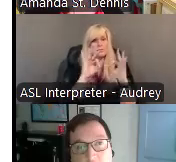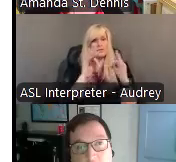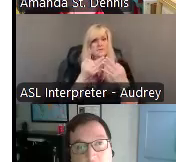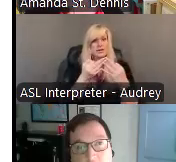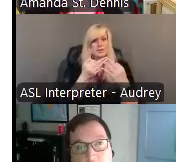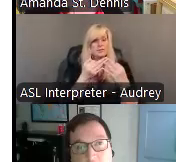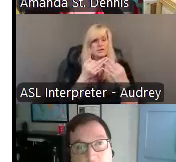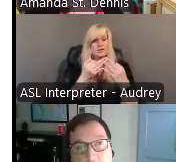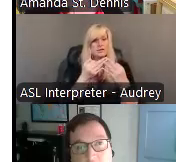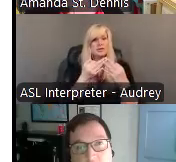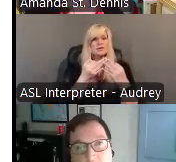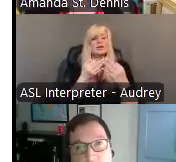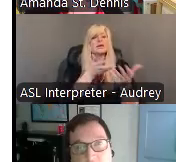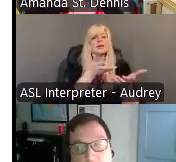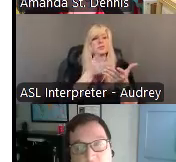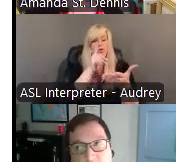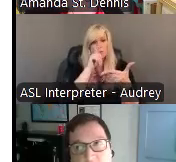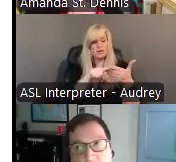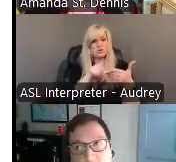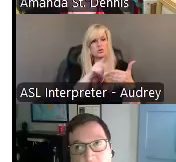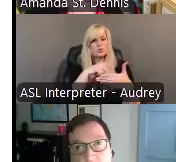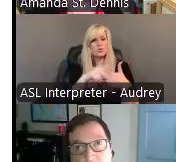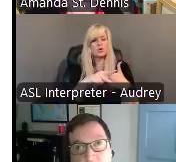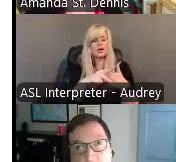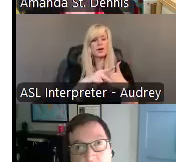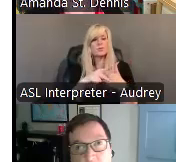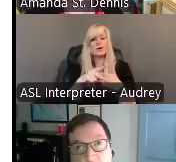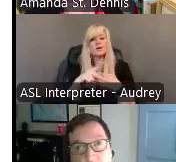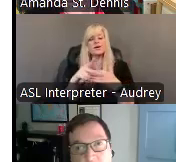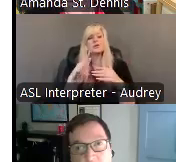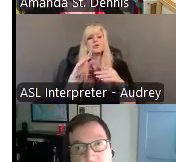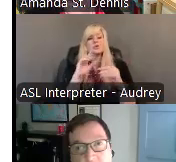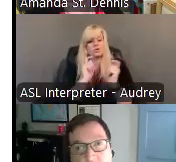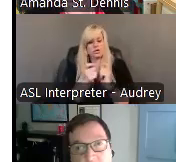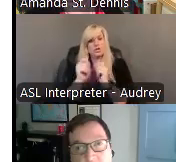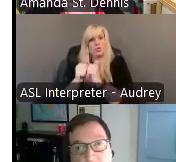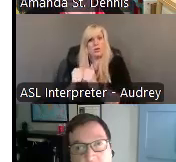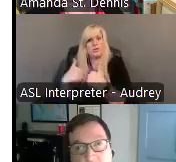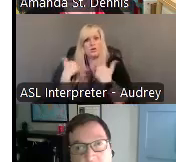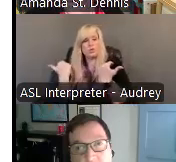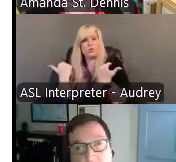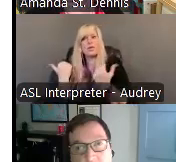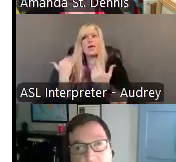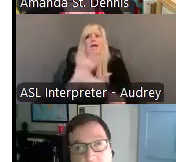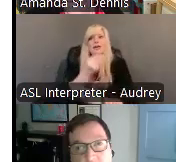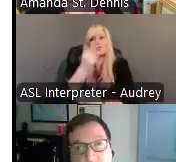program into a program with and for youth. Amanda, after having a conversation with her, has agreed